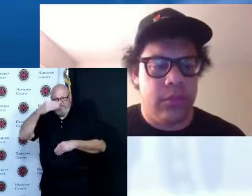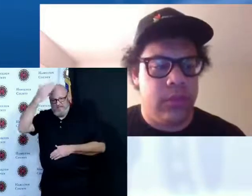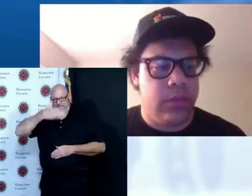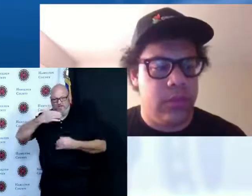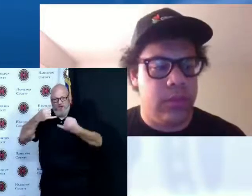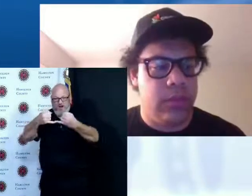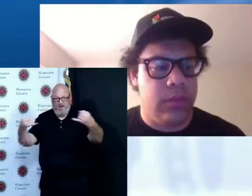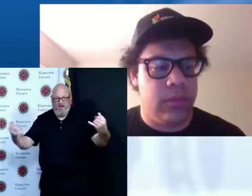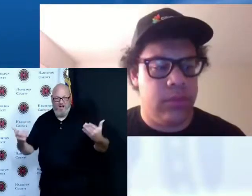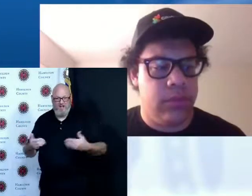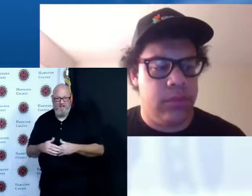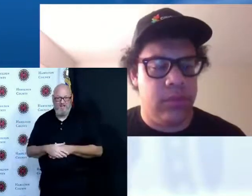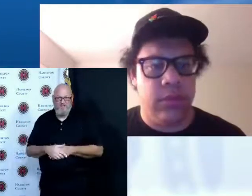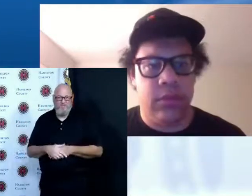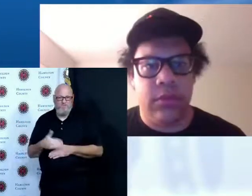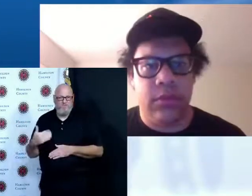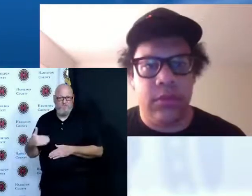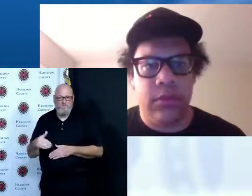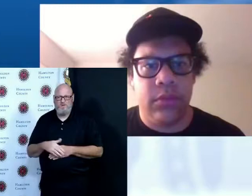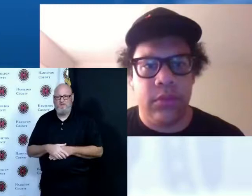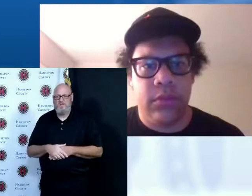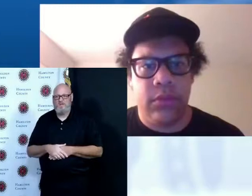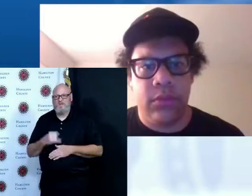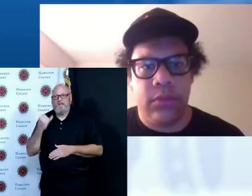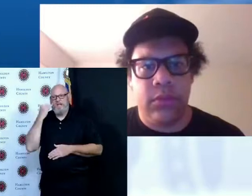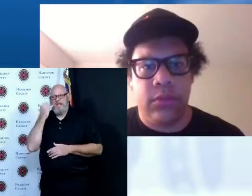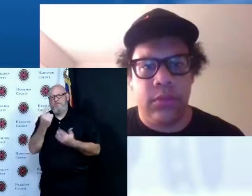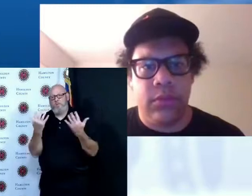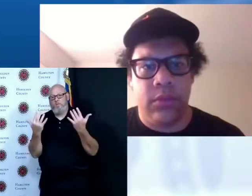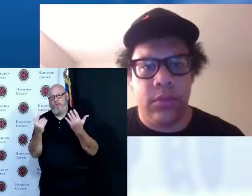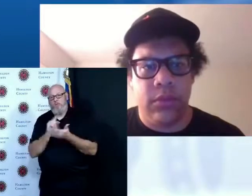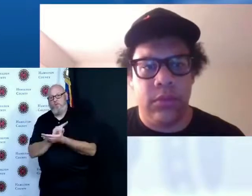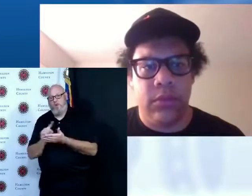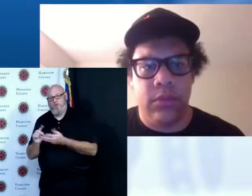that if you are having to wait an extra week to get your vaccine please be patient and